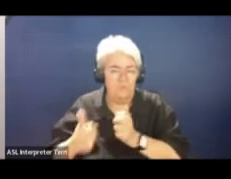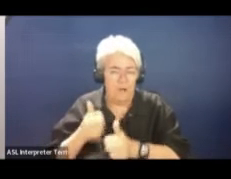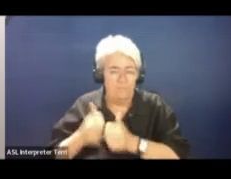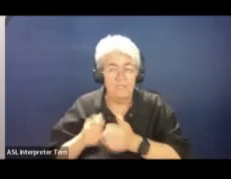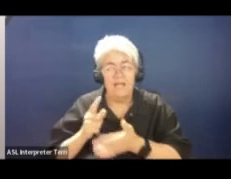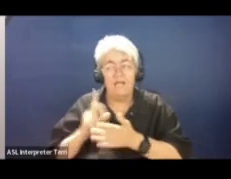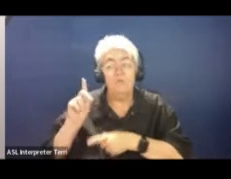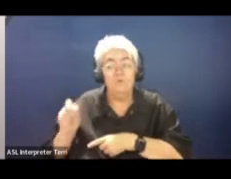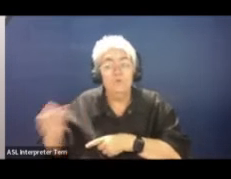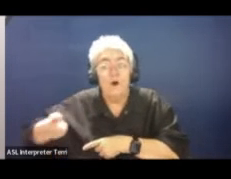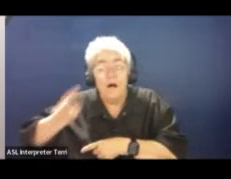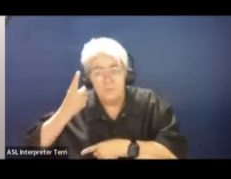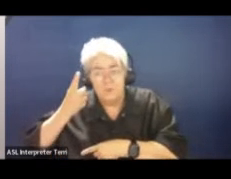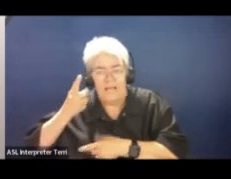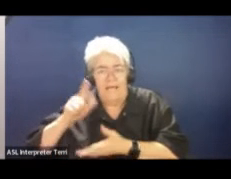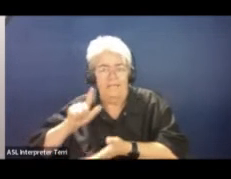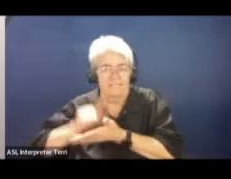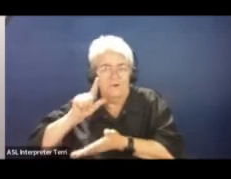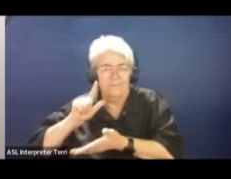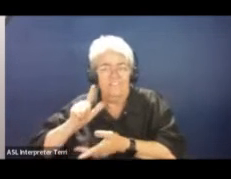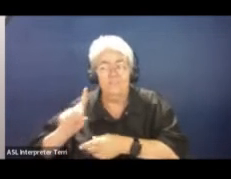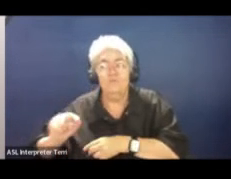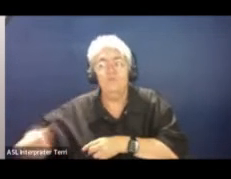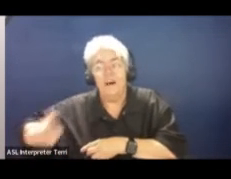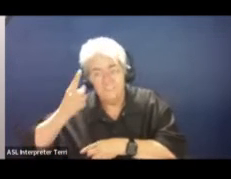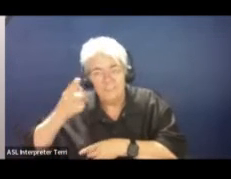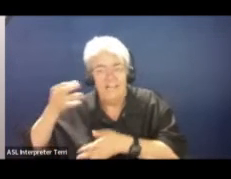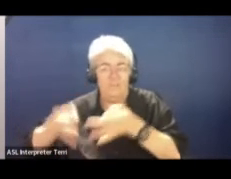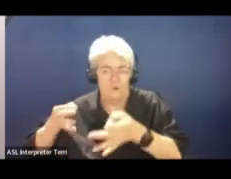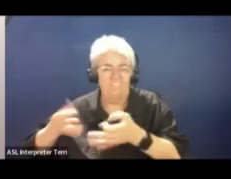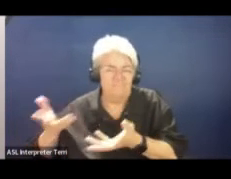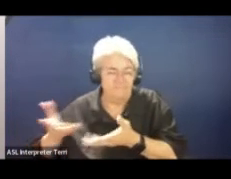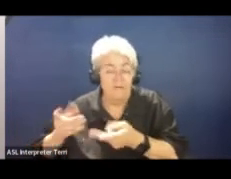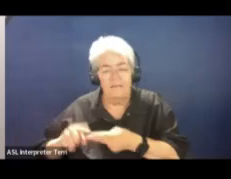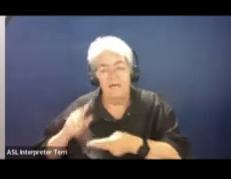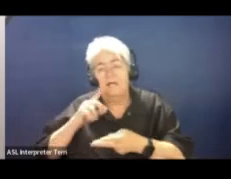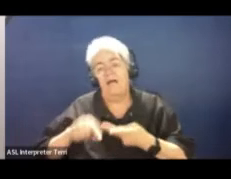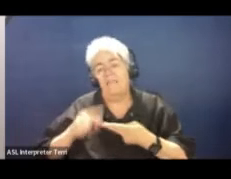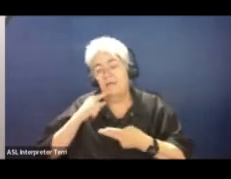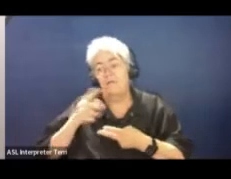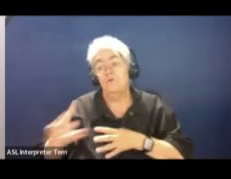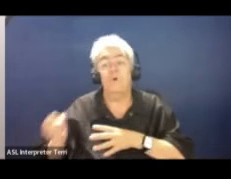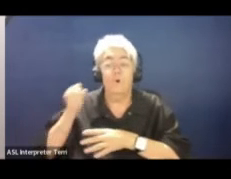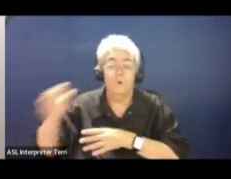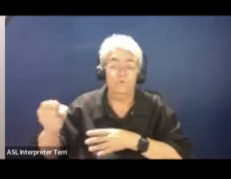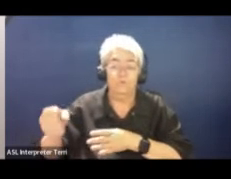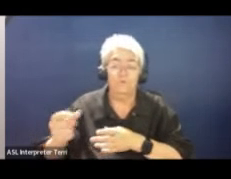timelines, and difficulties with release, like going to restoration inpatient services instead of directly to the